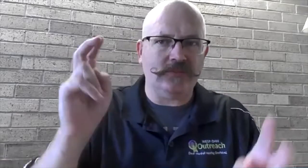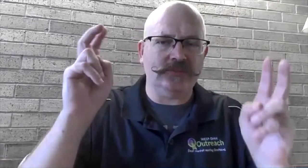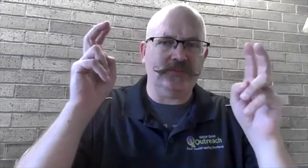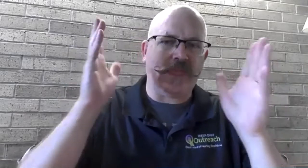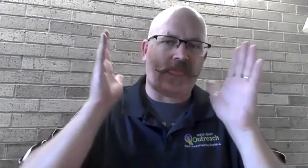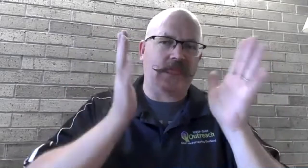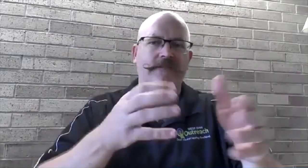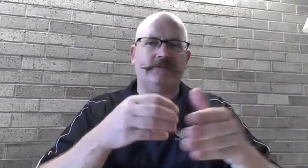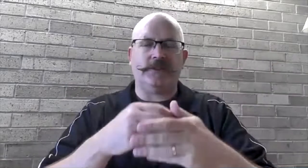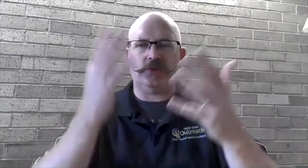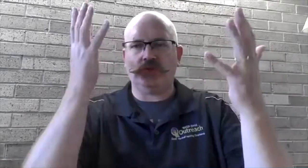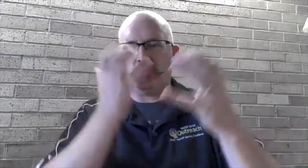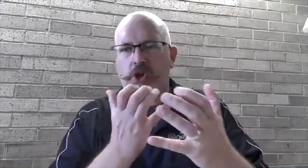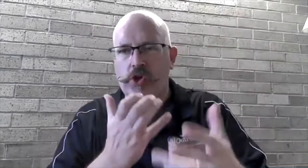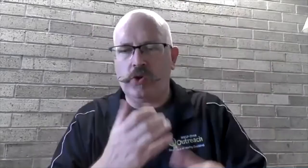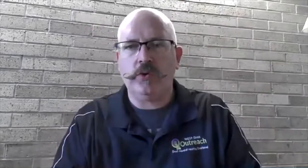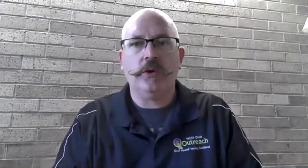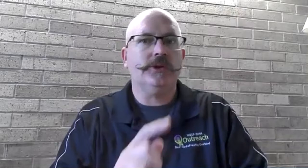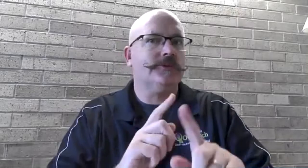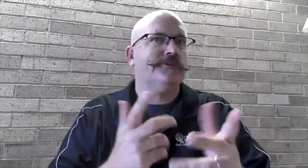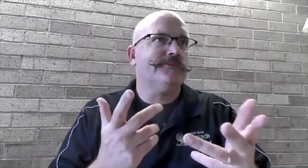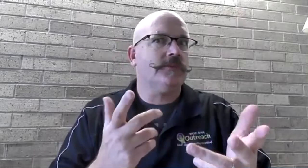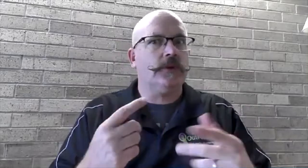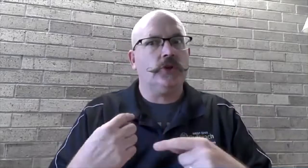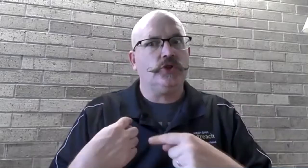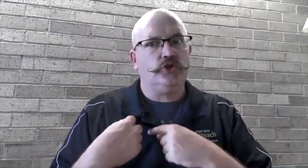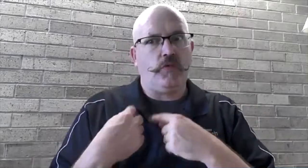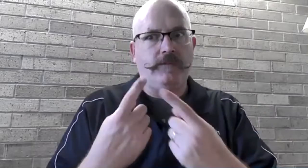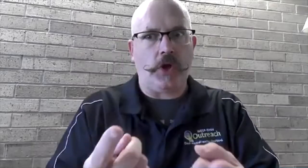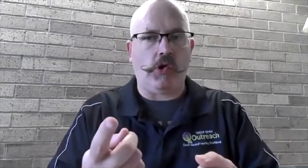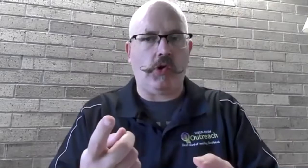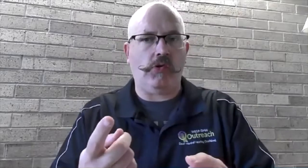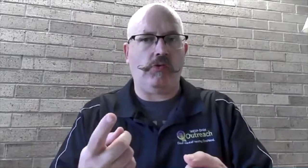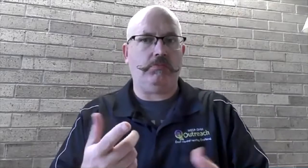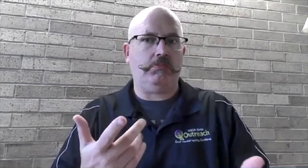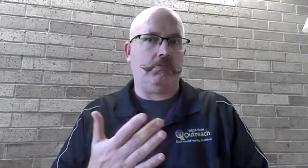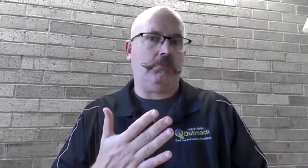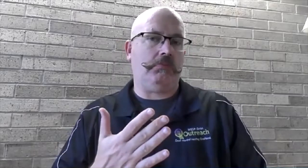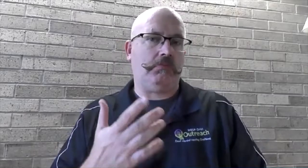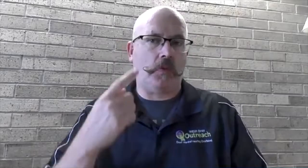How you can feel left out of a community or felt left in the dark.